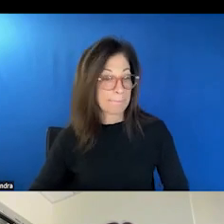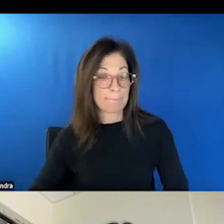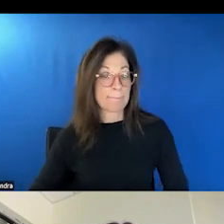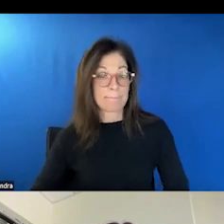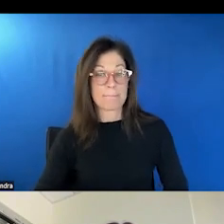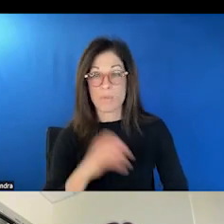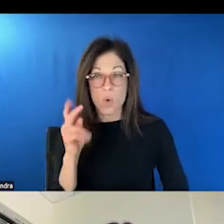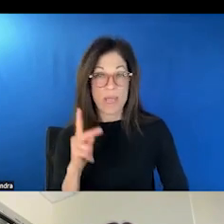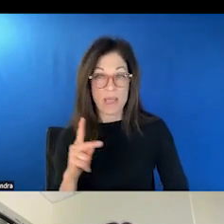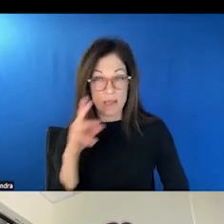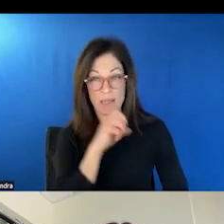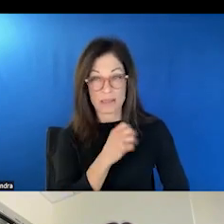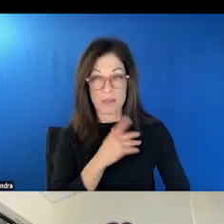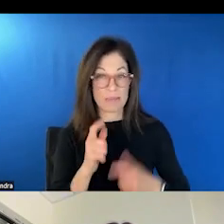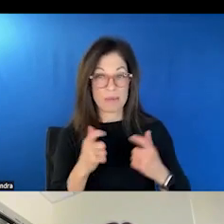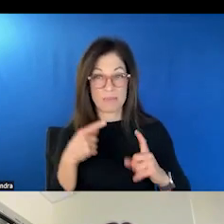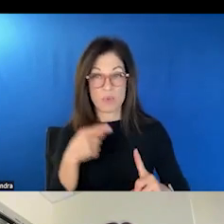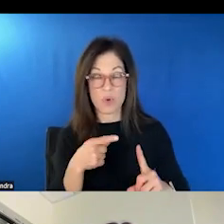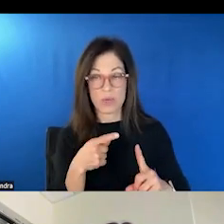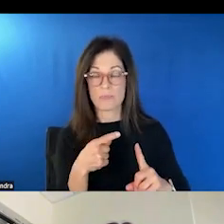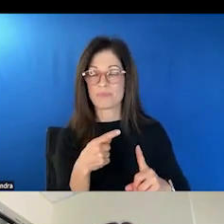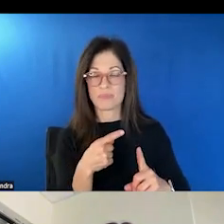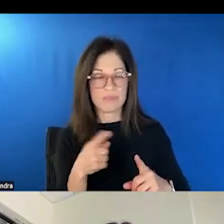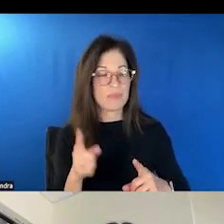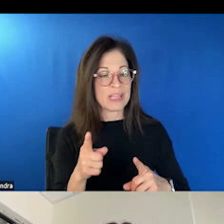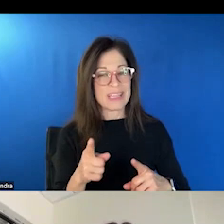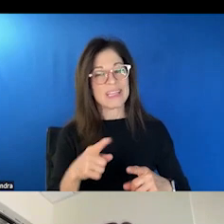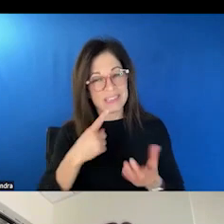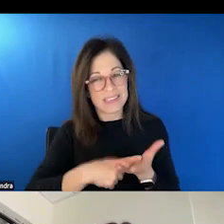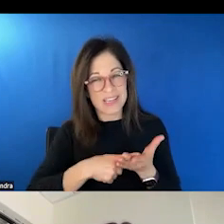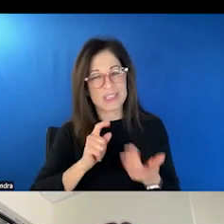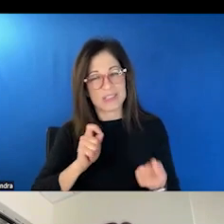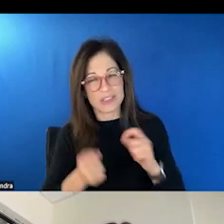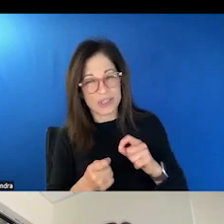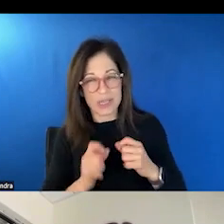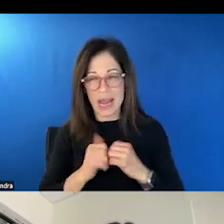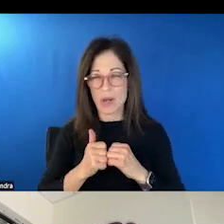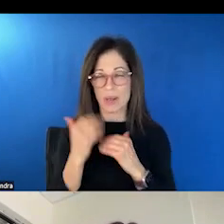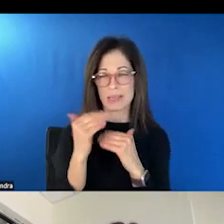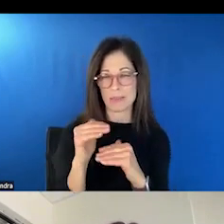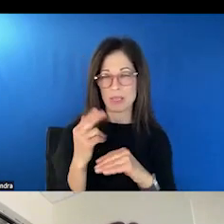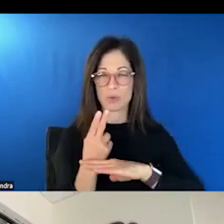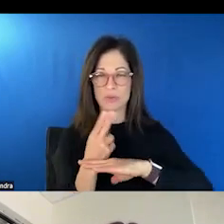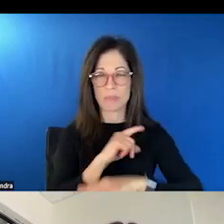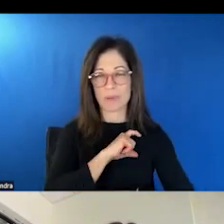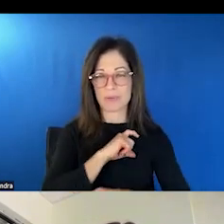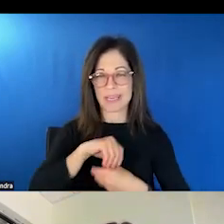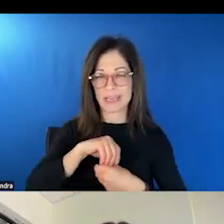POINT IS THERE IS REALLY THE DISCOURSE DOES NEED TO SHIFT TO HOW DO WE MINIMIZE THE USE OF POLICE IN THE CRISIS CONTINUUM.